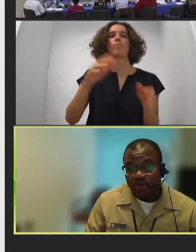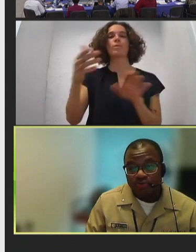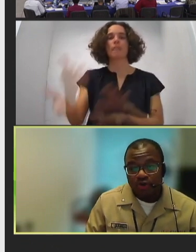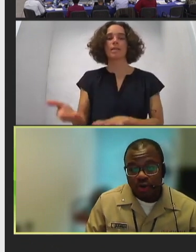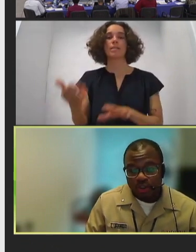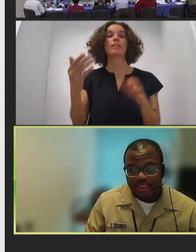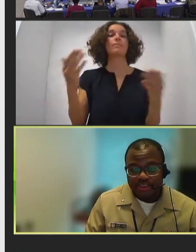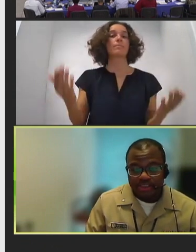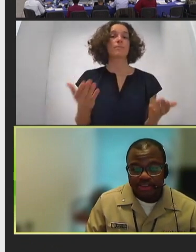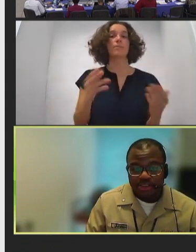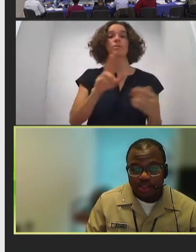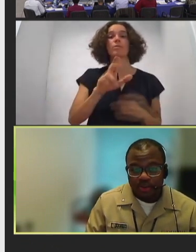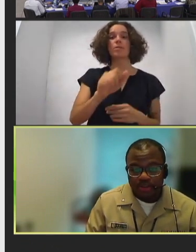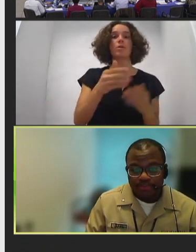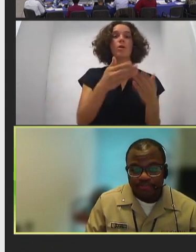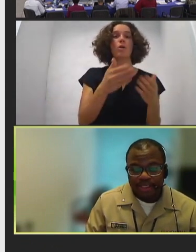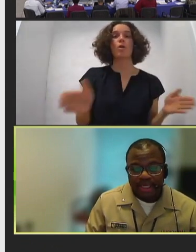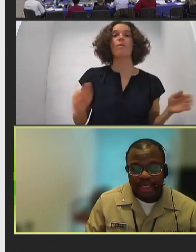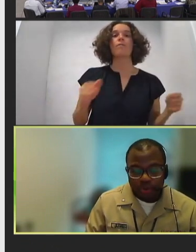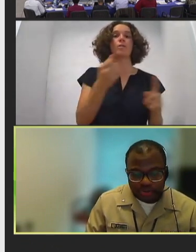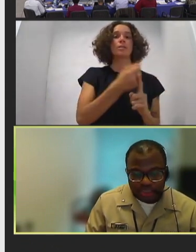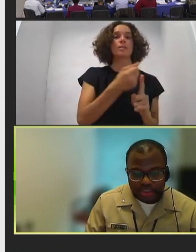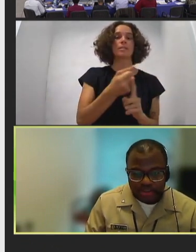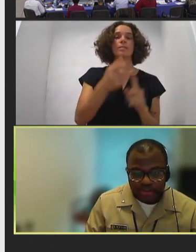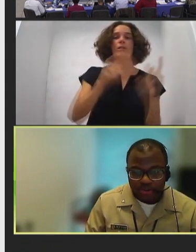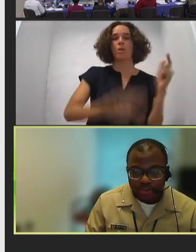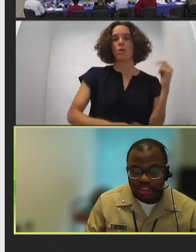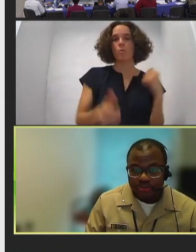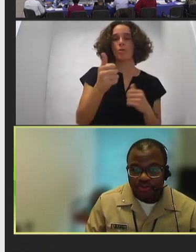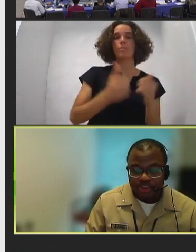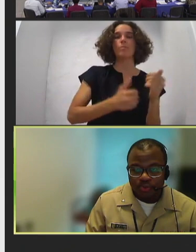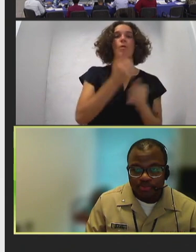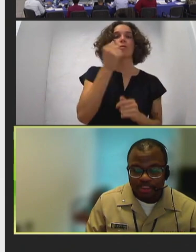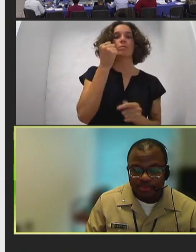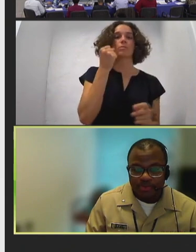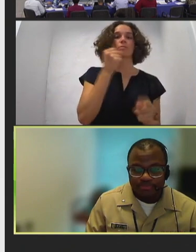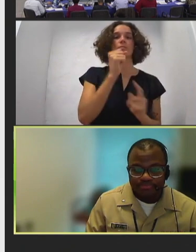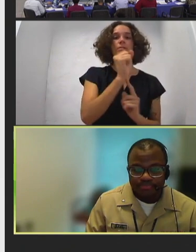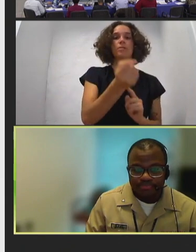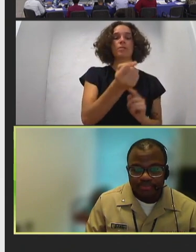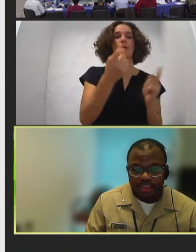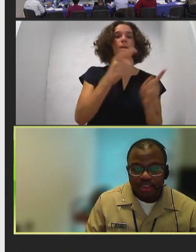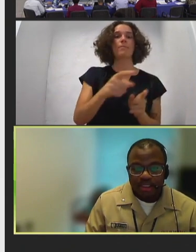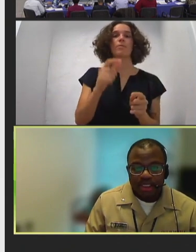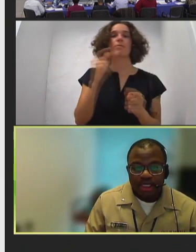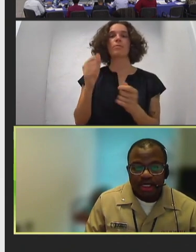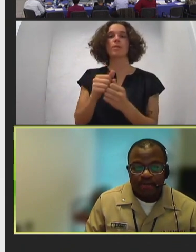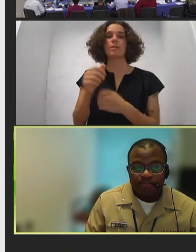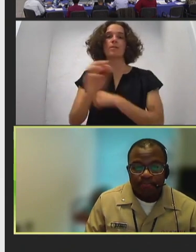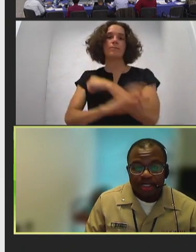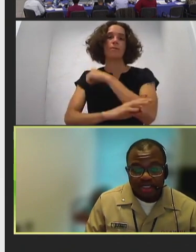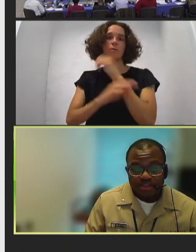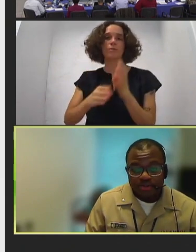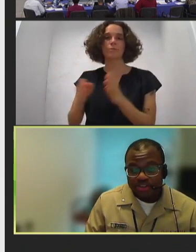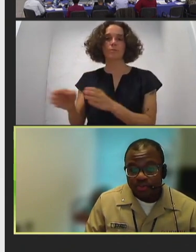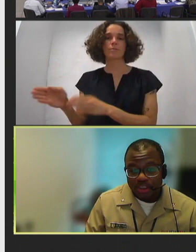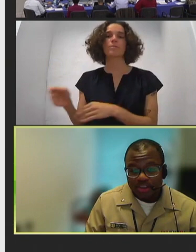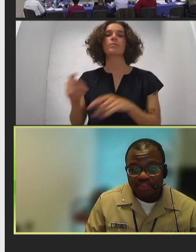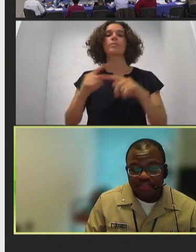overall incidence is lower, and most cases occur in non-U.S.-born people. But there is a relatively